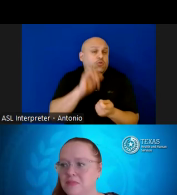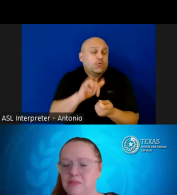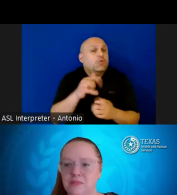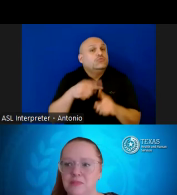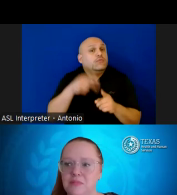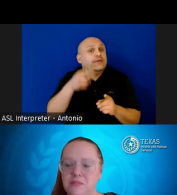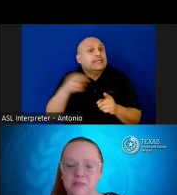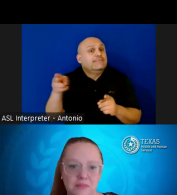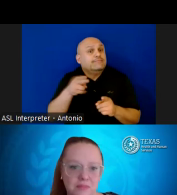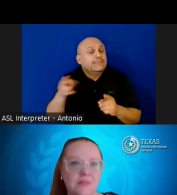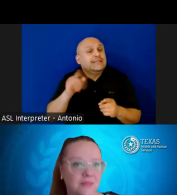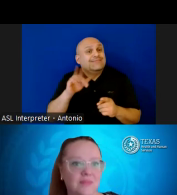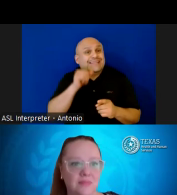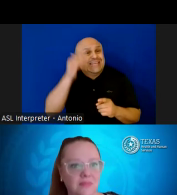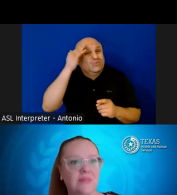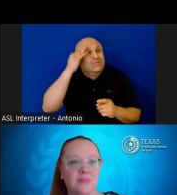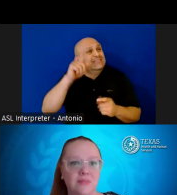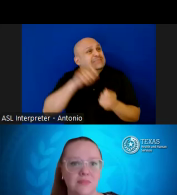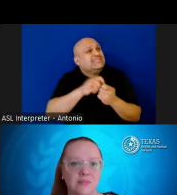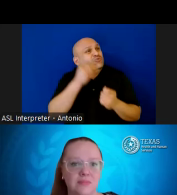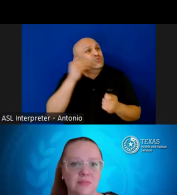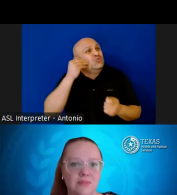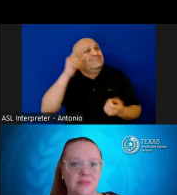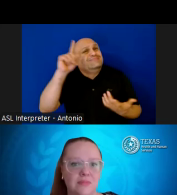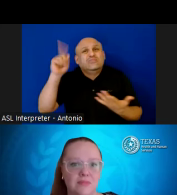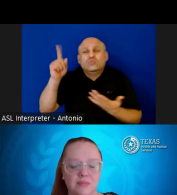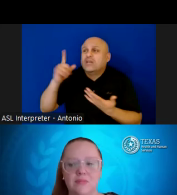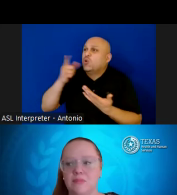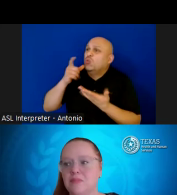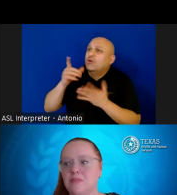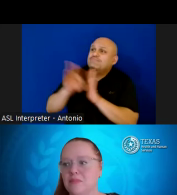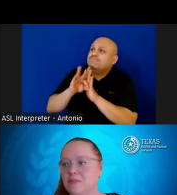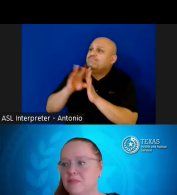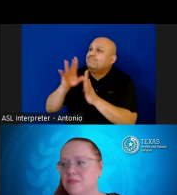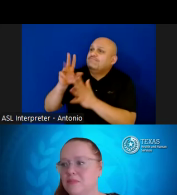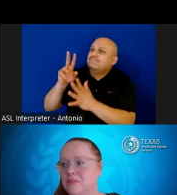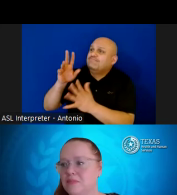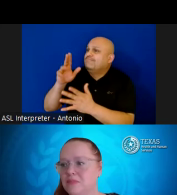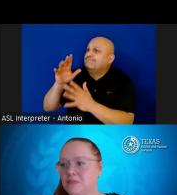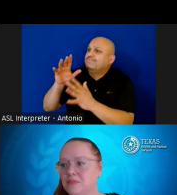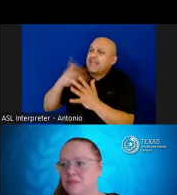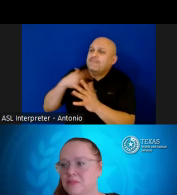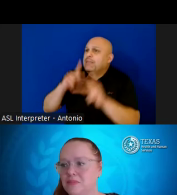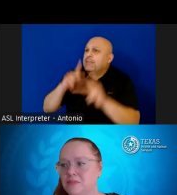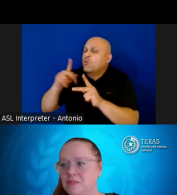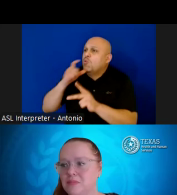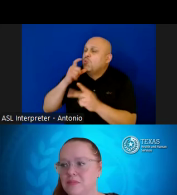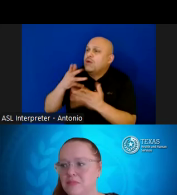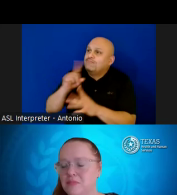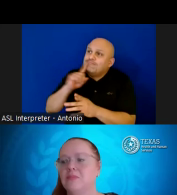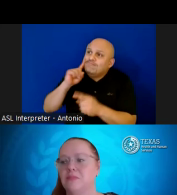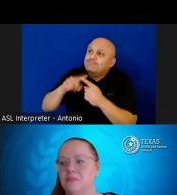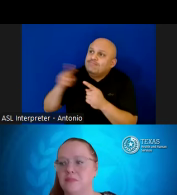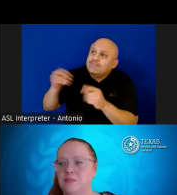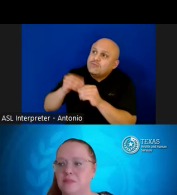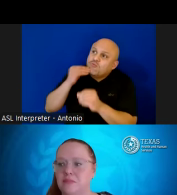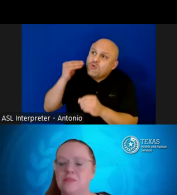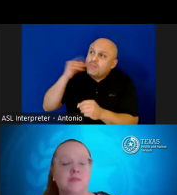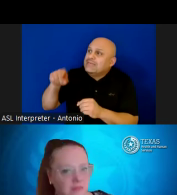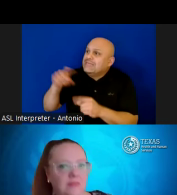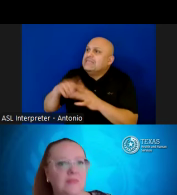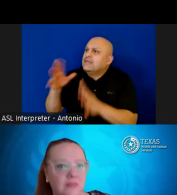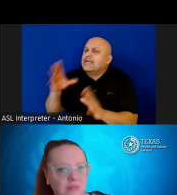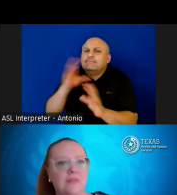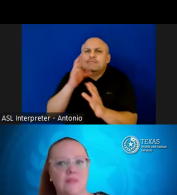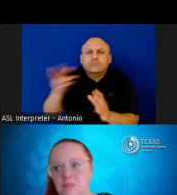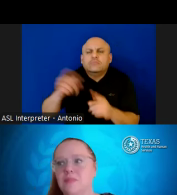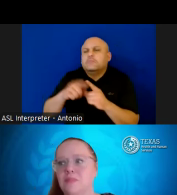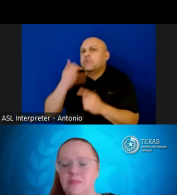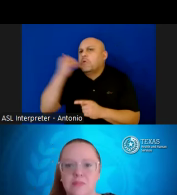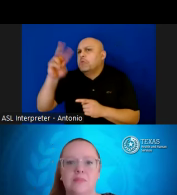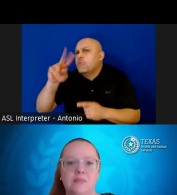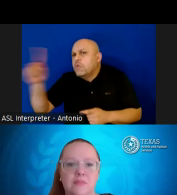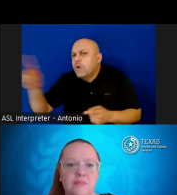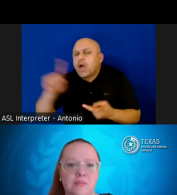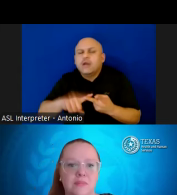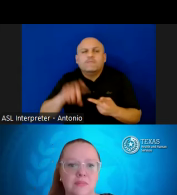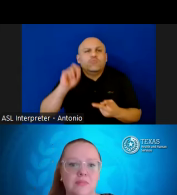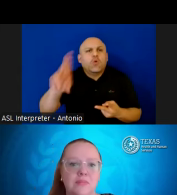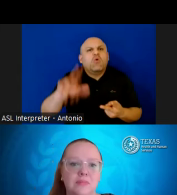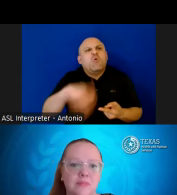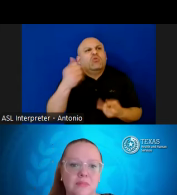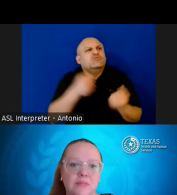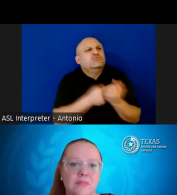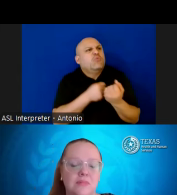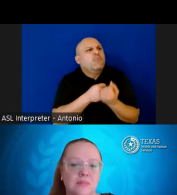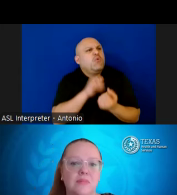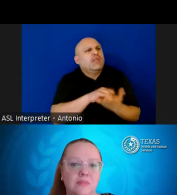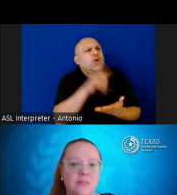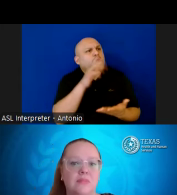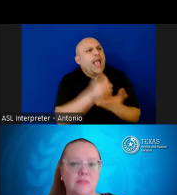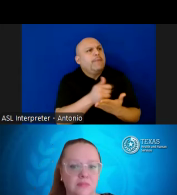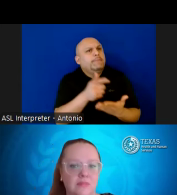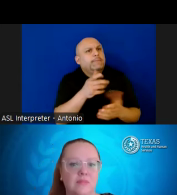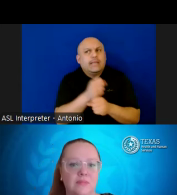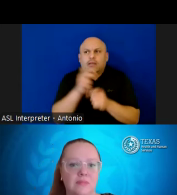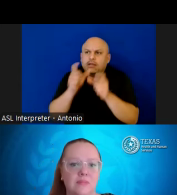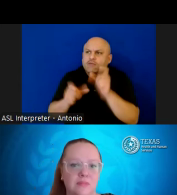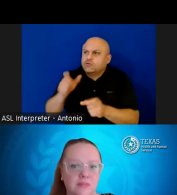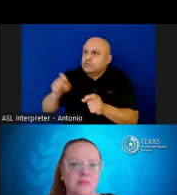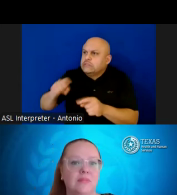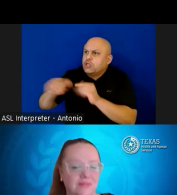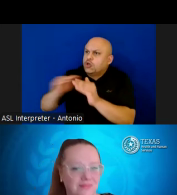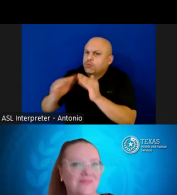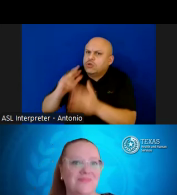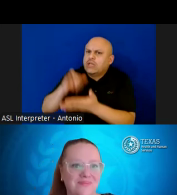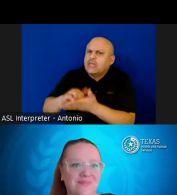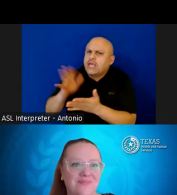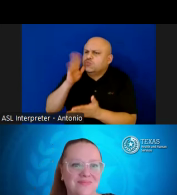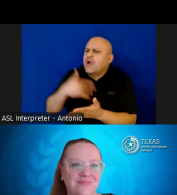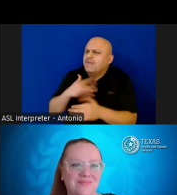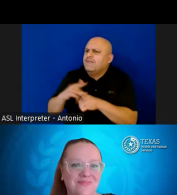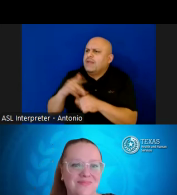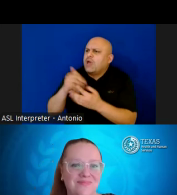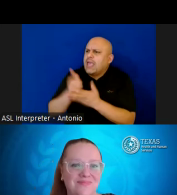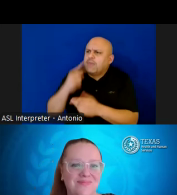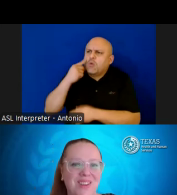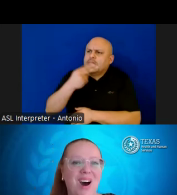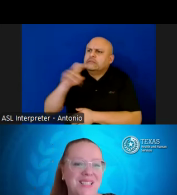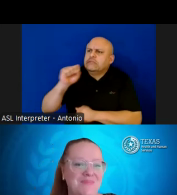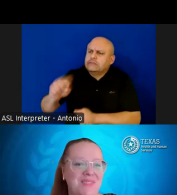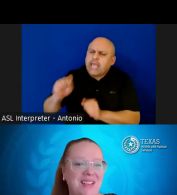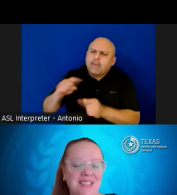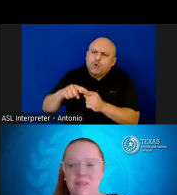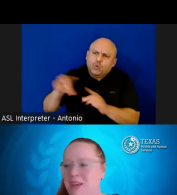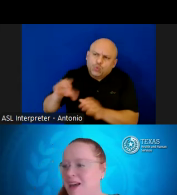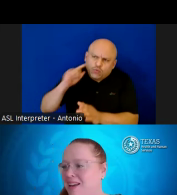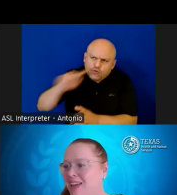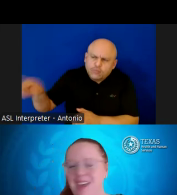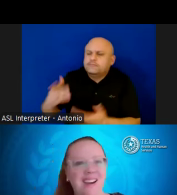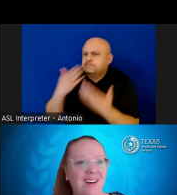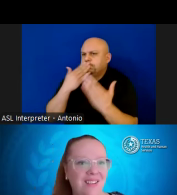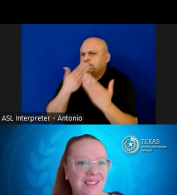area specifically for those hard of hearing, if they're not aware of any specific homes designated or that have folks who are hard of hearing in the home, they can help connect to resource like 2-1-1 or other supports to help meet individuals' needs in the community. That is definitely something the LMHAs are able to do.